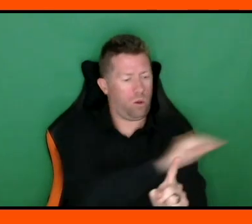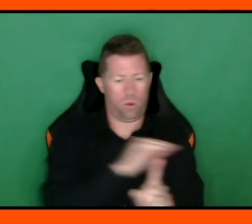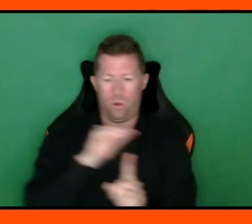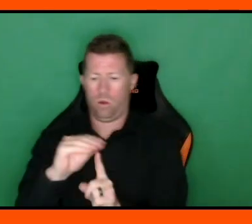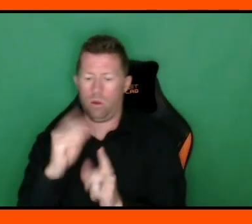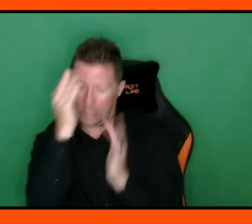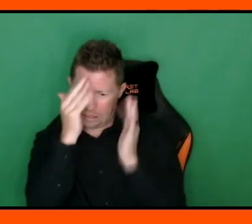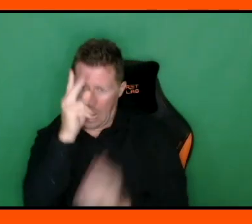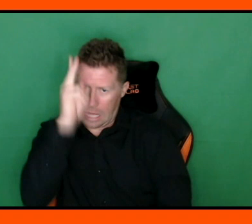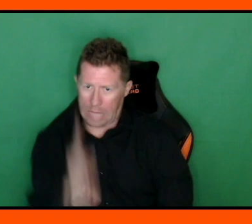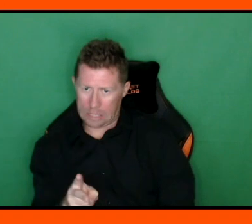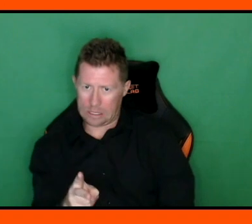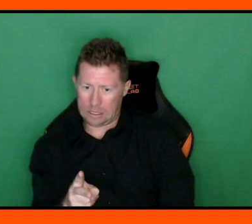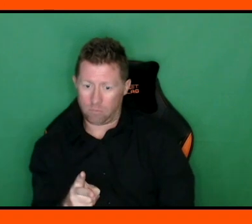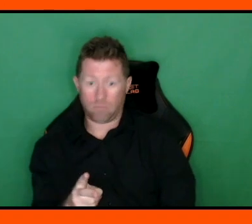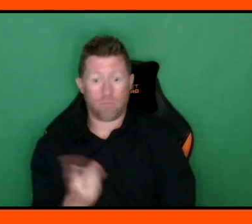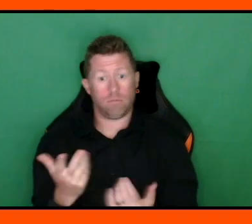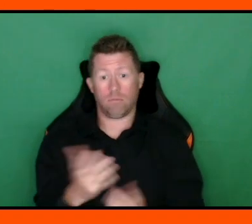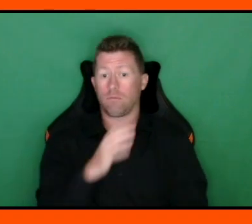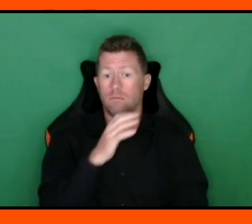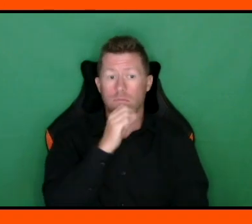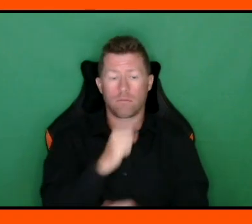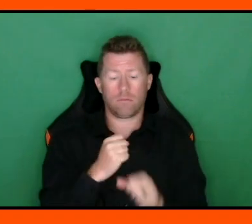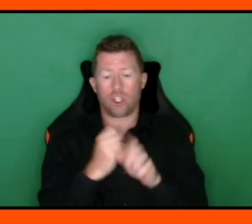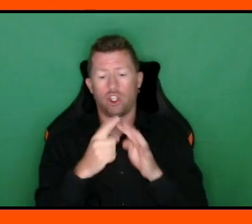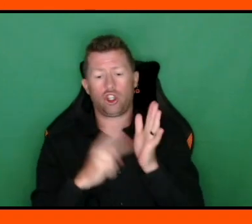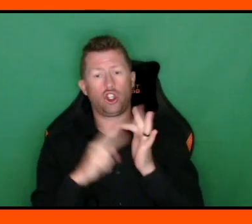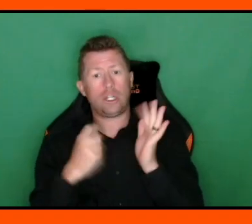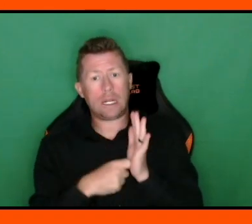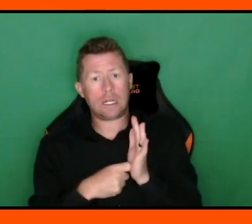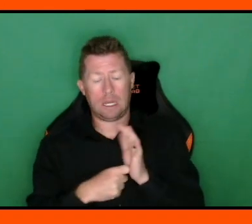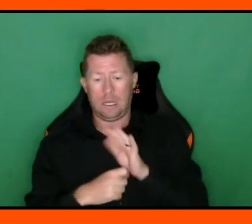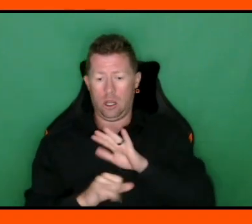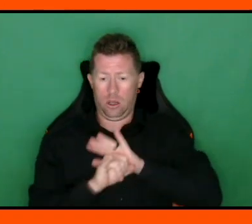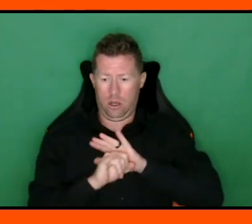These include gender identity, more contemporary descriptions of household and family relationships